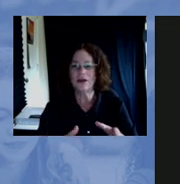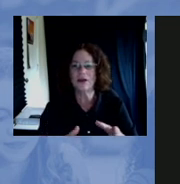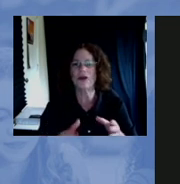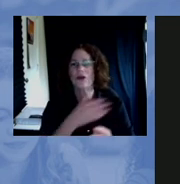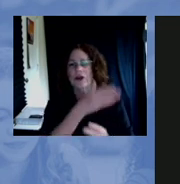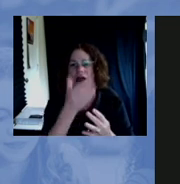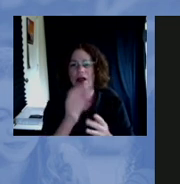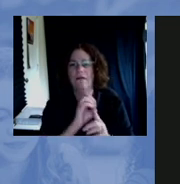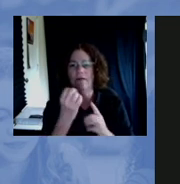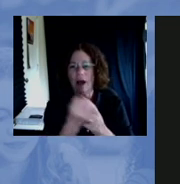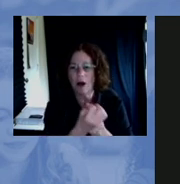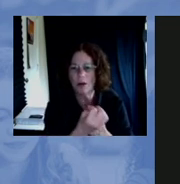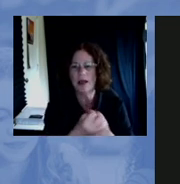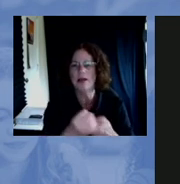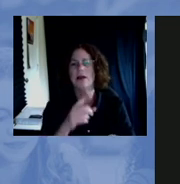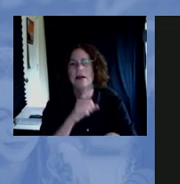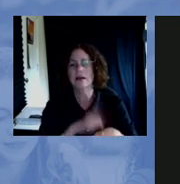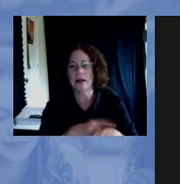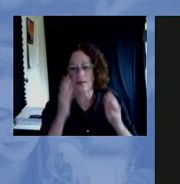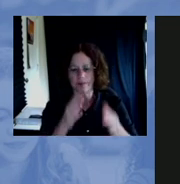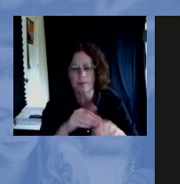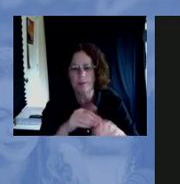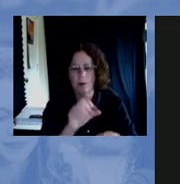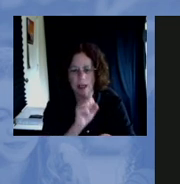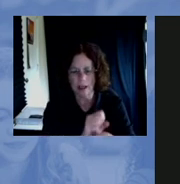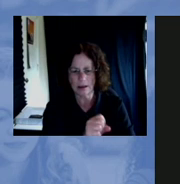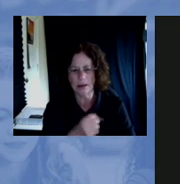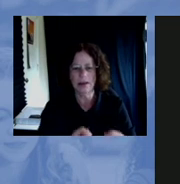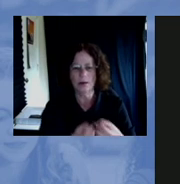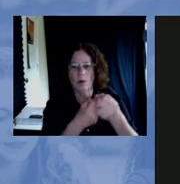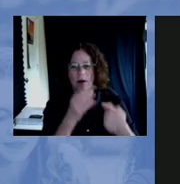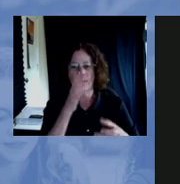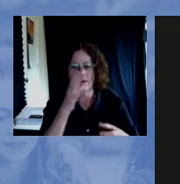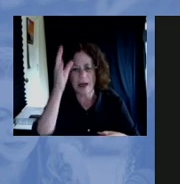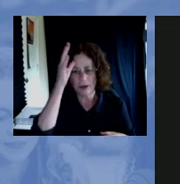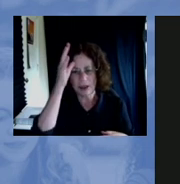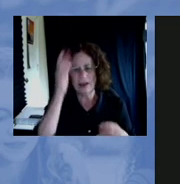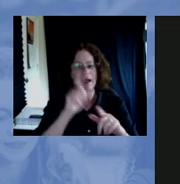THE TIME ON TASK, THAT INCLUDES THE SUPPORT OF THE PARENT, ET CETERA, ET CETERA, ET CETERA.